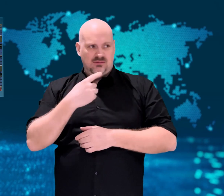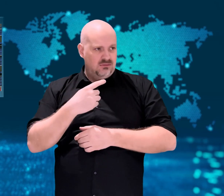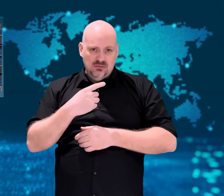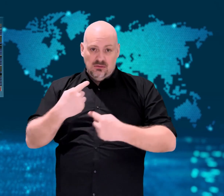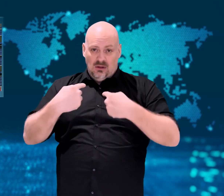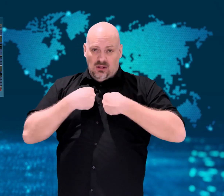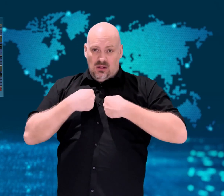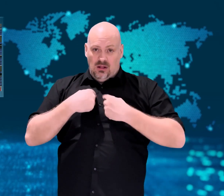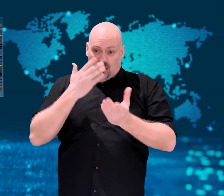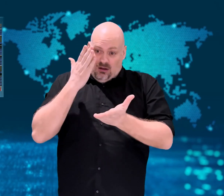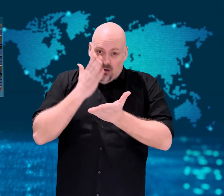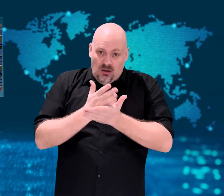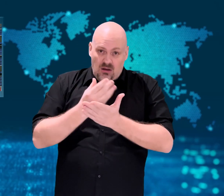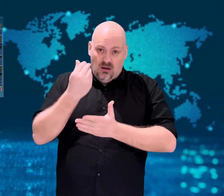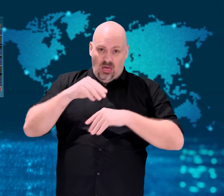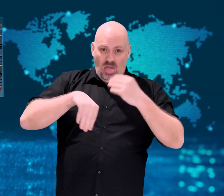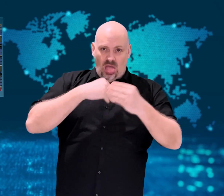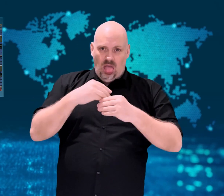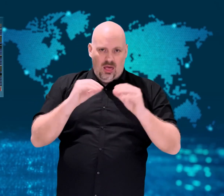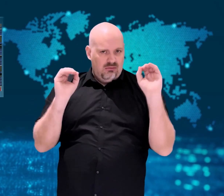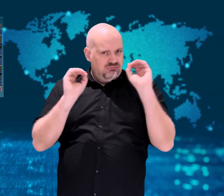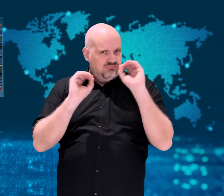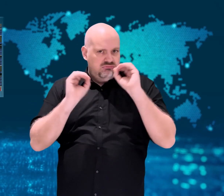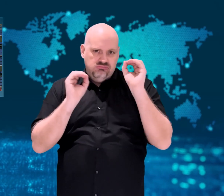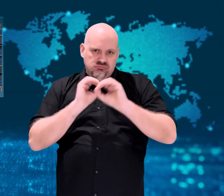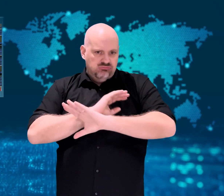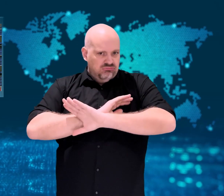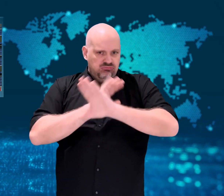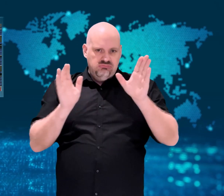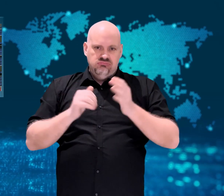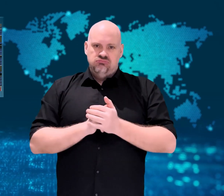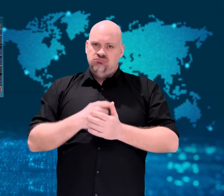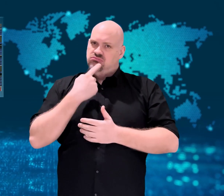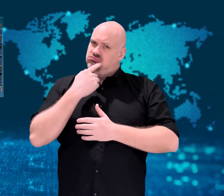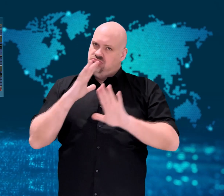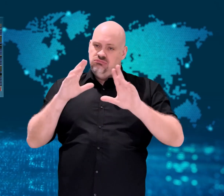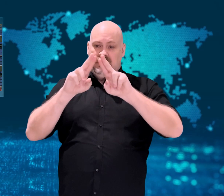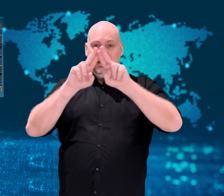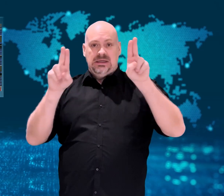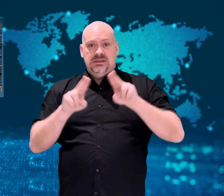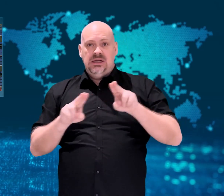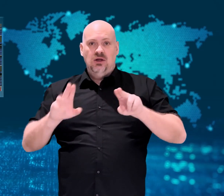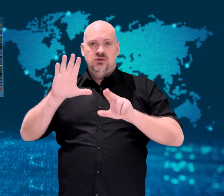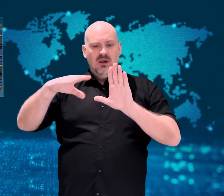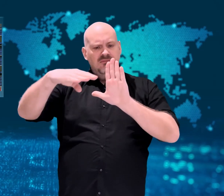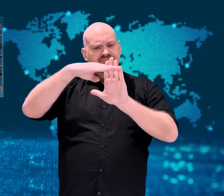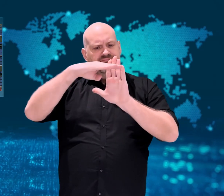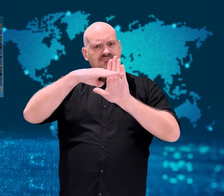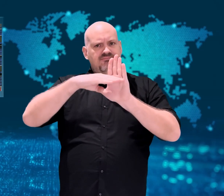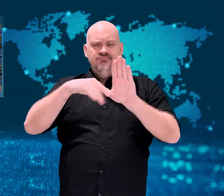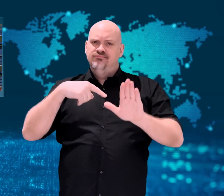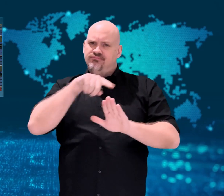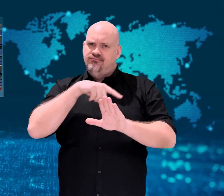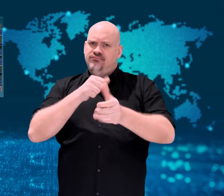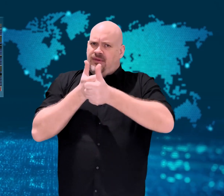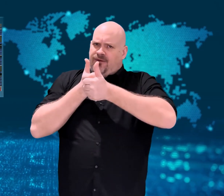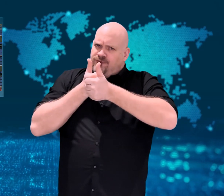insisting they met all international standards in tax